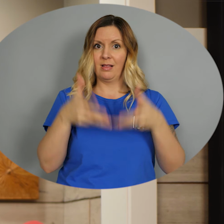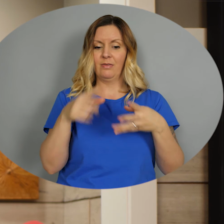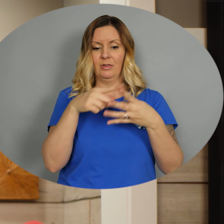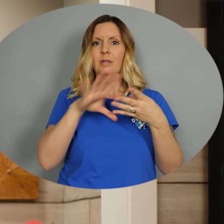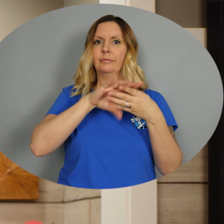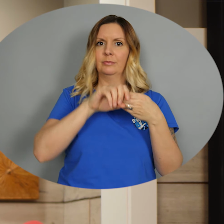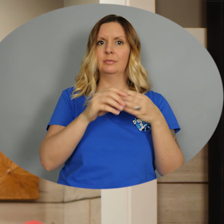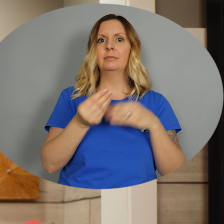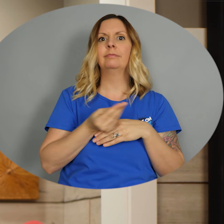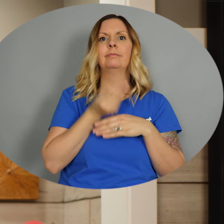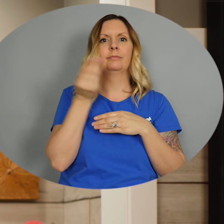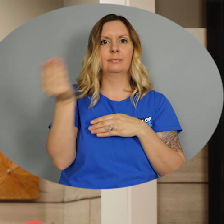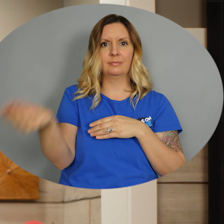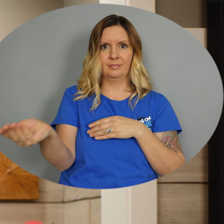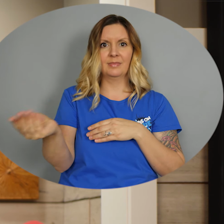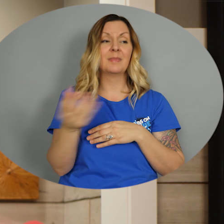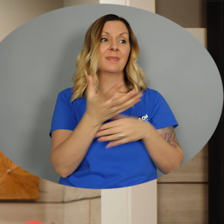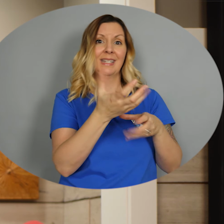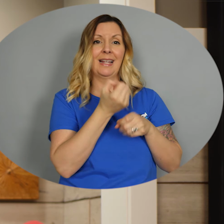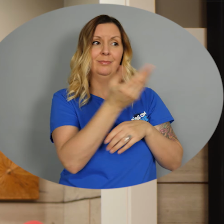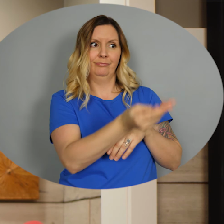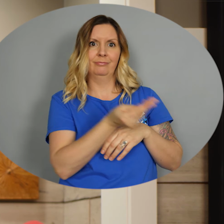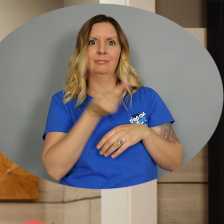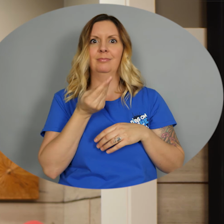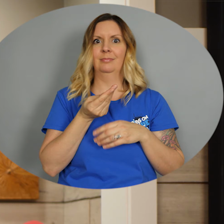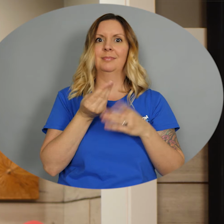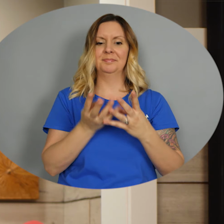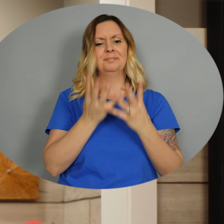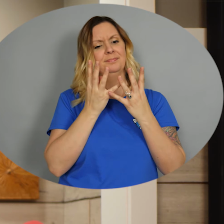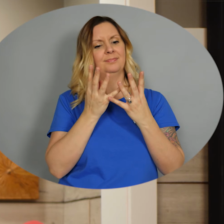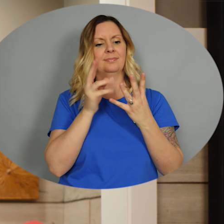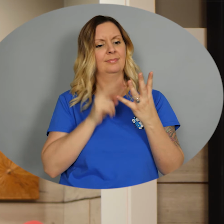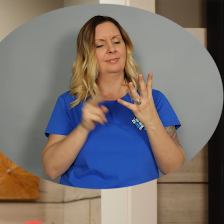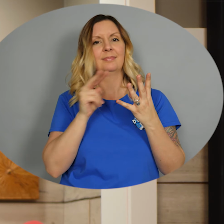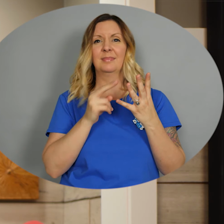pass the remaining 4 cards to the player on their left, meaning that everyone will get